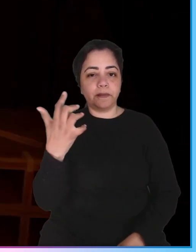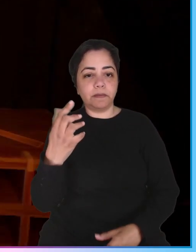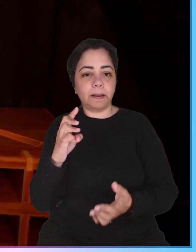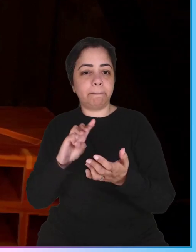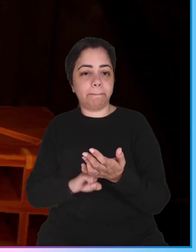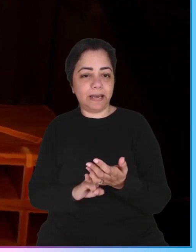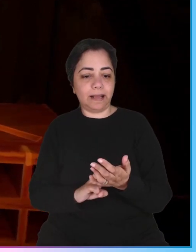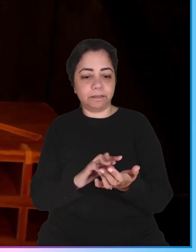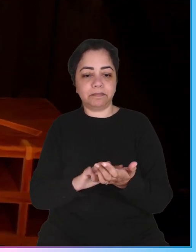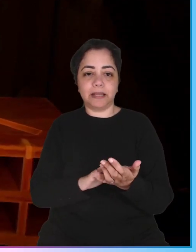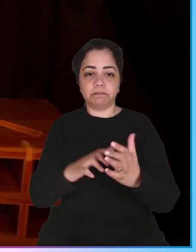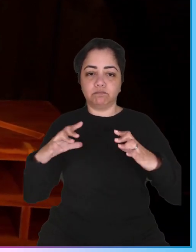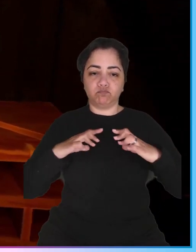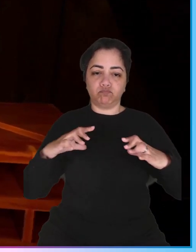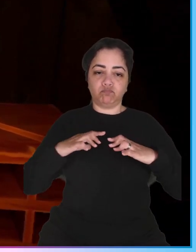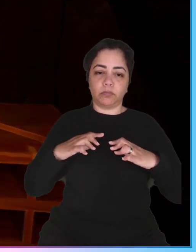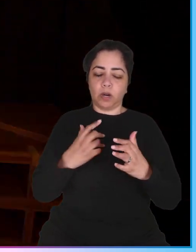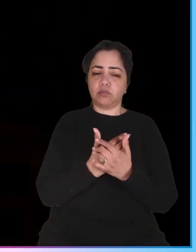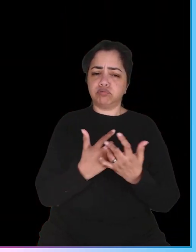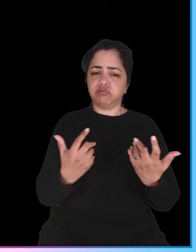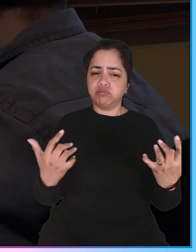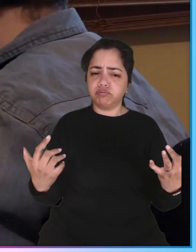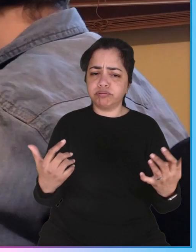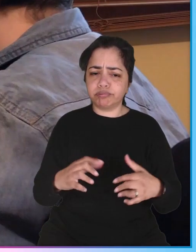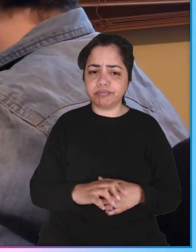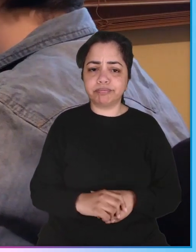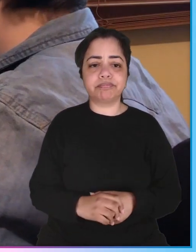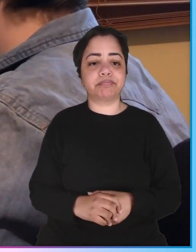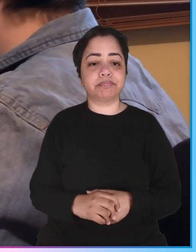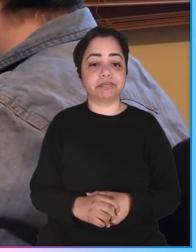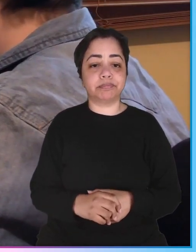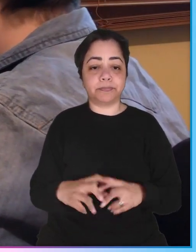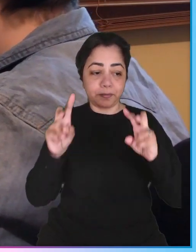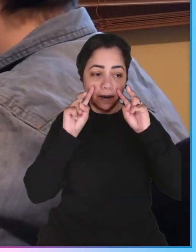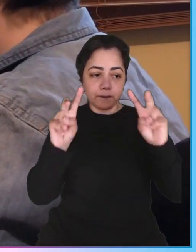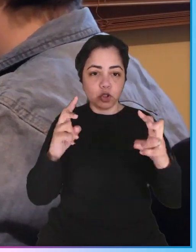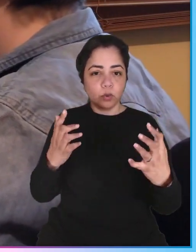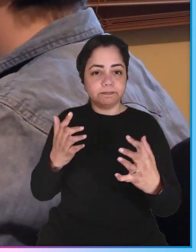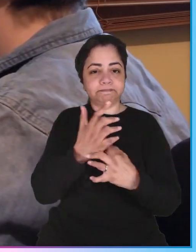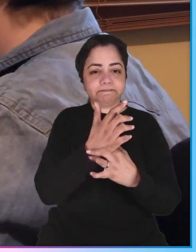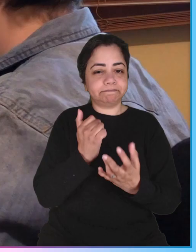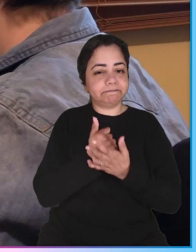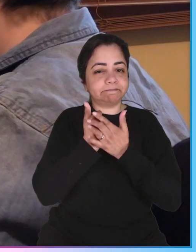and haptic feedback for actions. Finally, physical accessibility has been a really interesting challenge in VR.